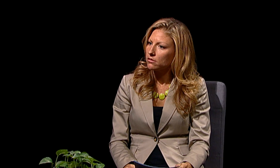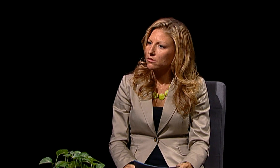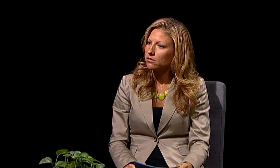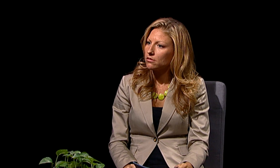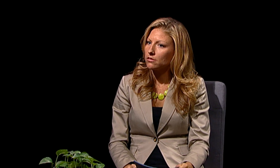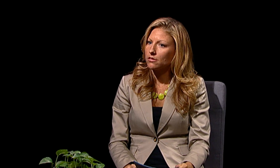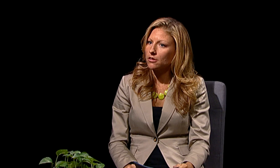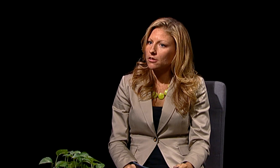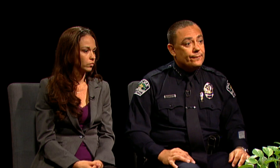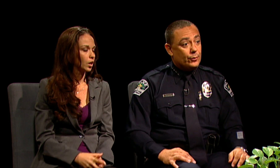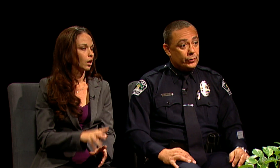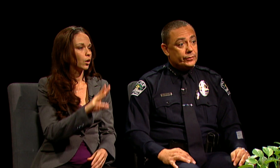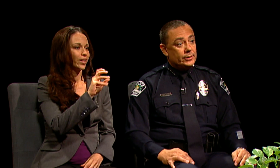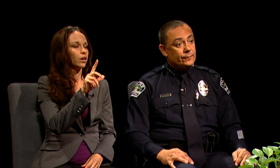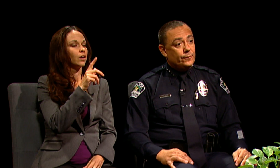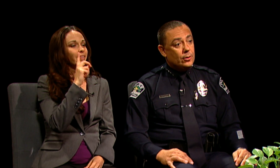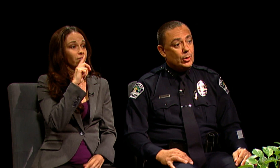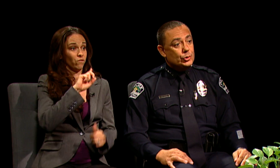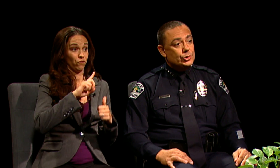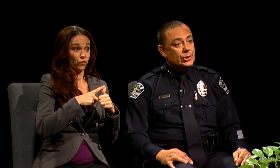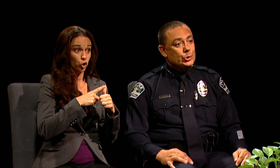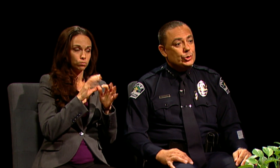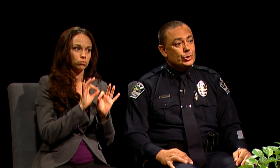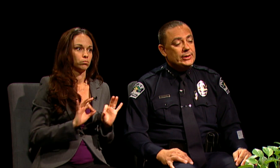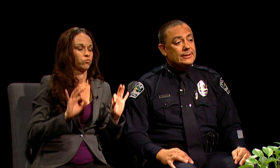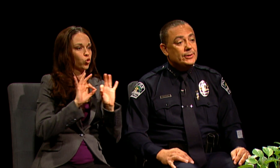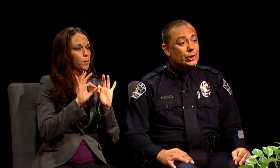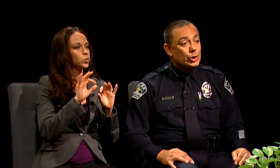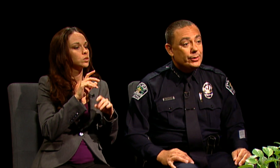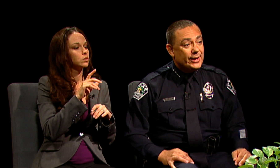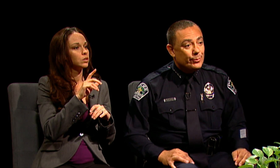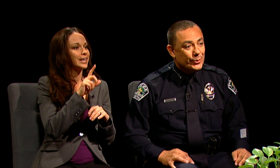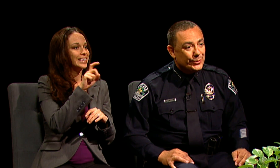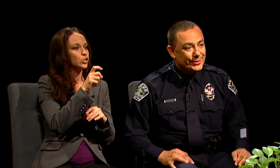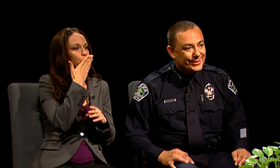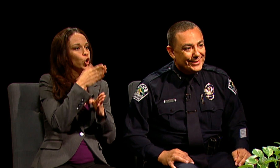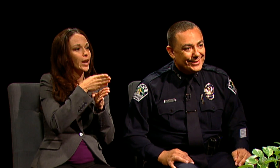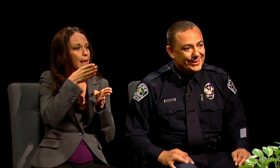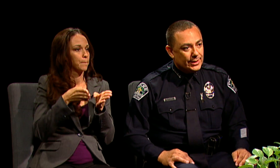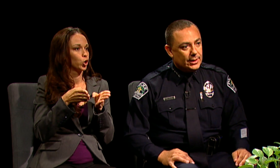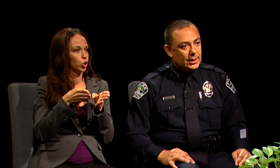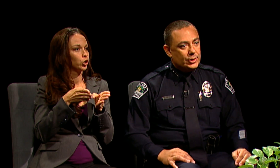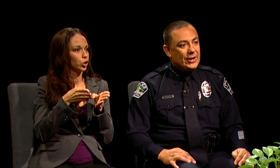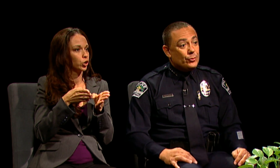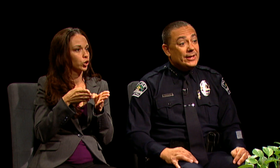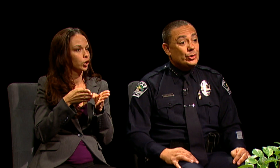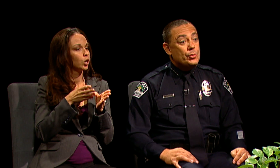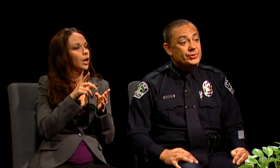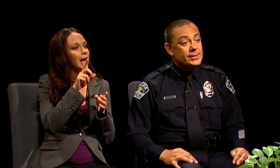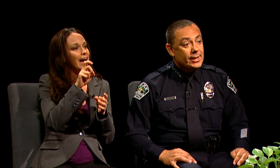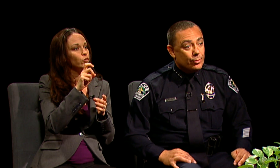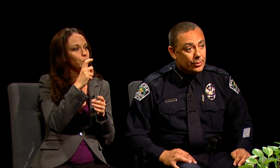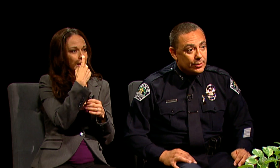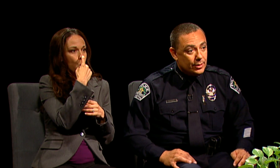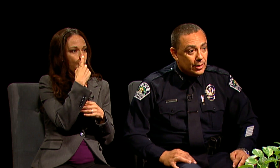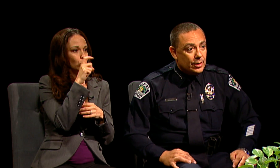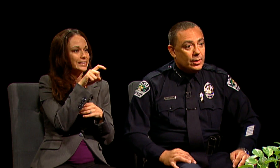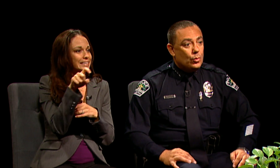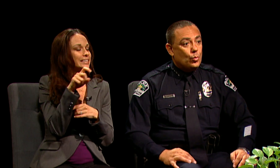WELL, I THINK, FIRST AND FOREMOST, YOU NEED TO BE A GOOD NEIGHBOR. YOU HAVE TO BE A NOSY NEIGHBOR.